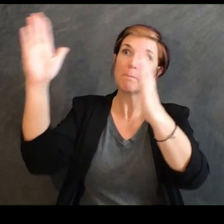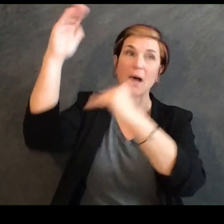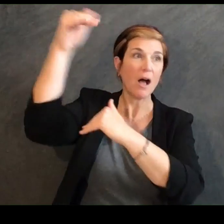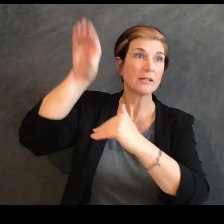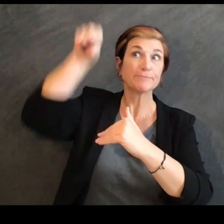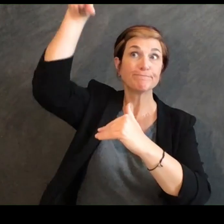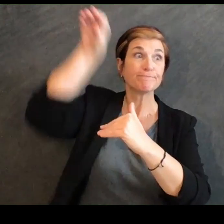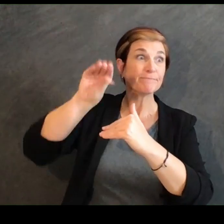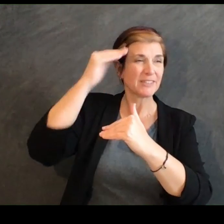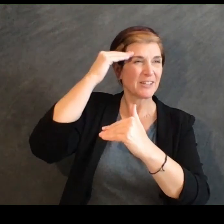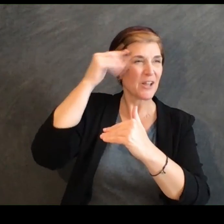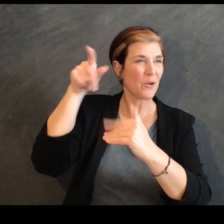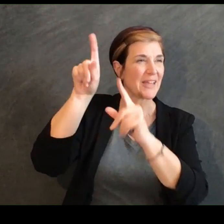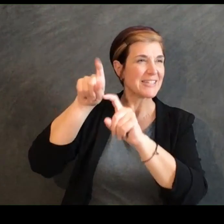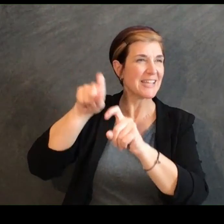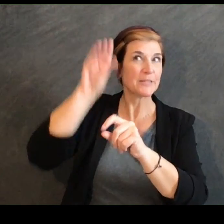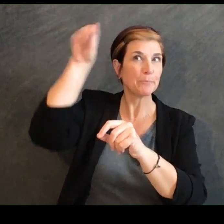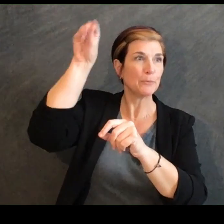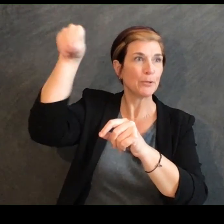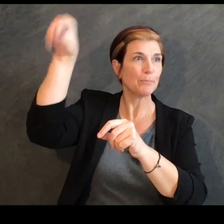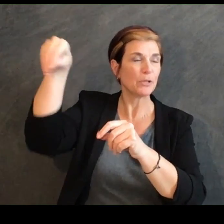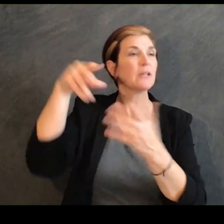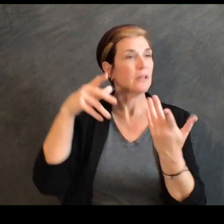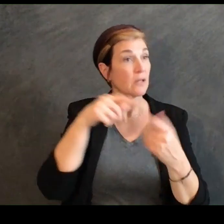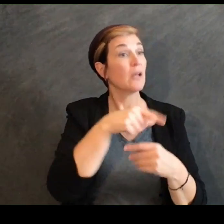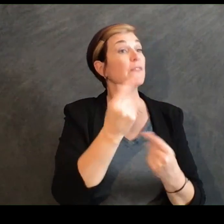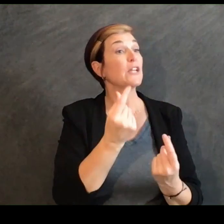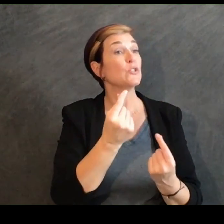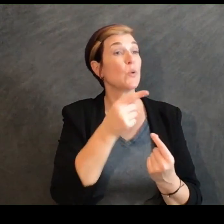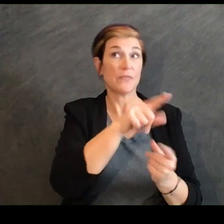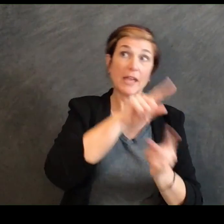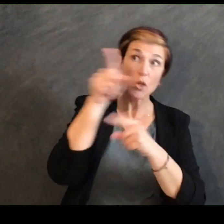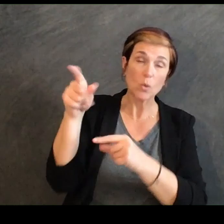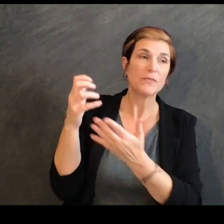deliver both the specimen collection piece because remember it's a nasal swab